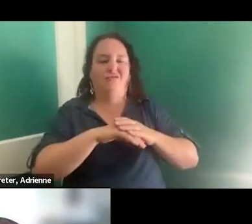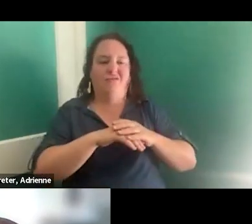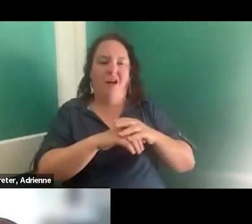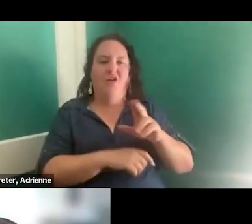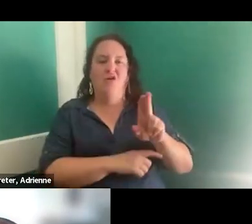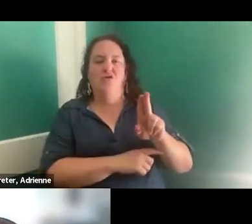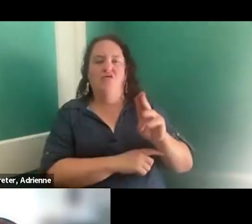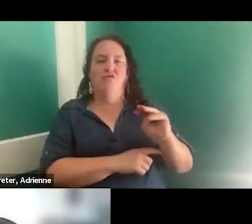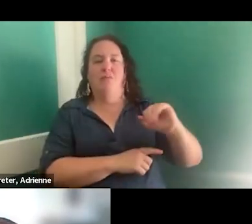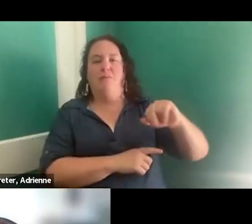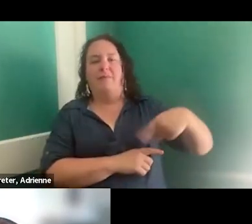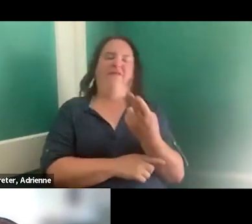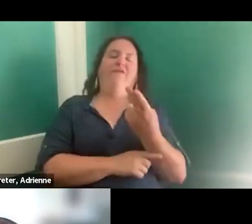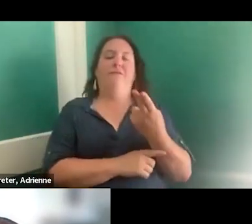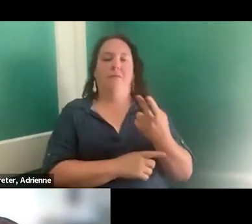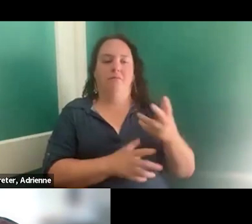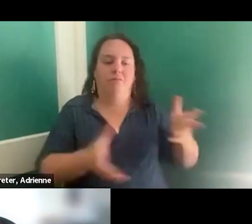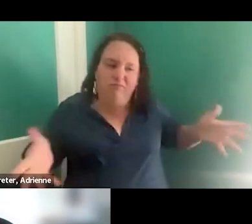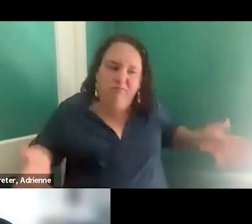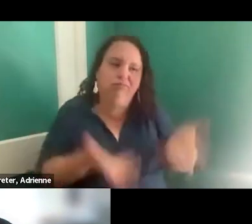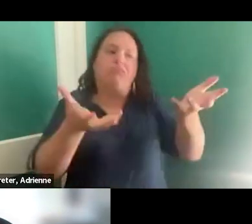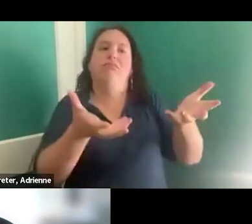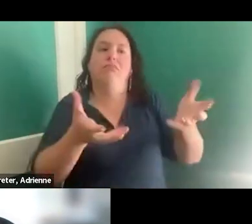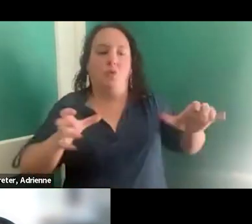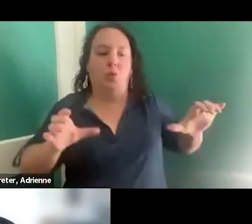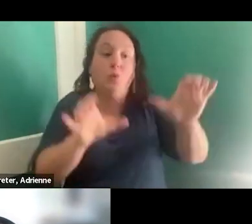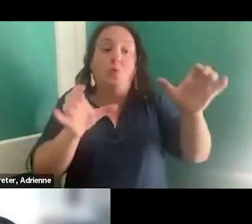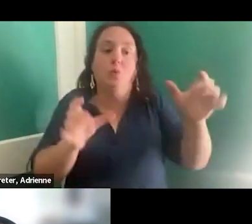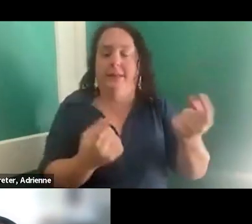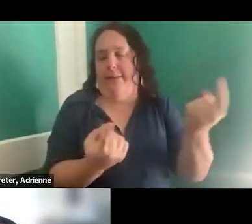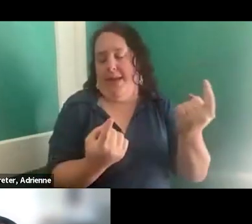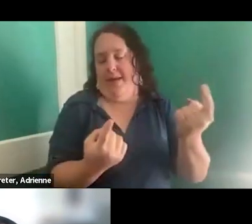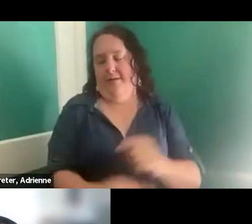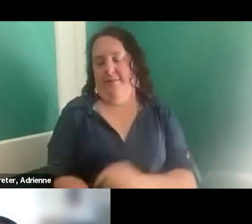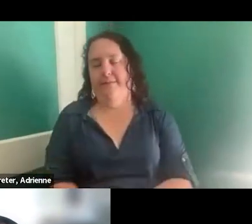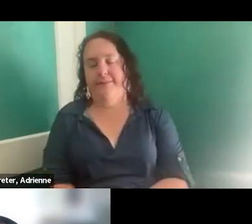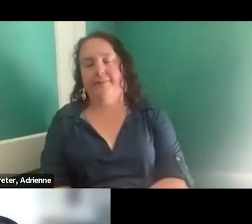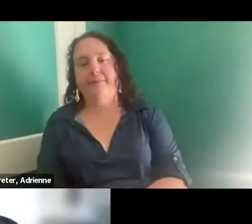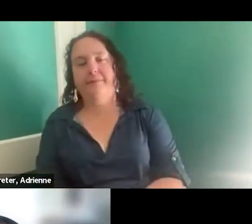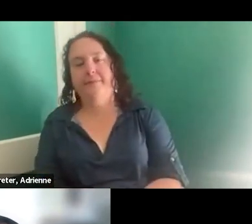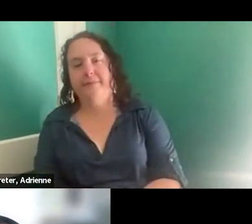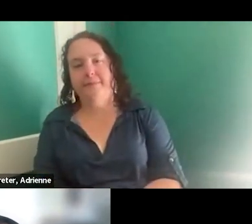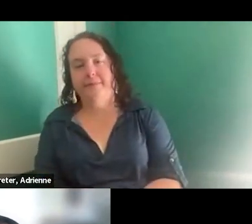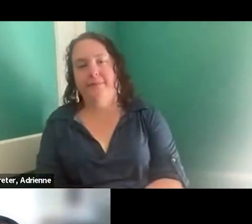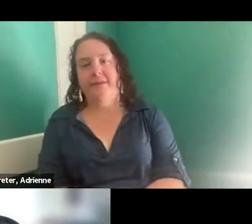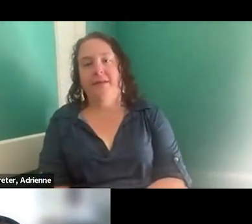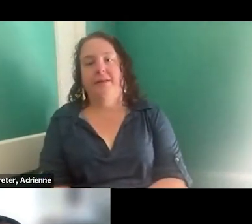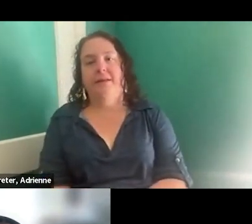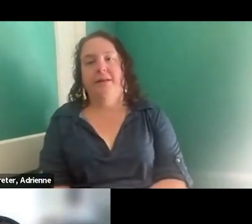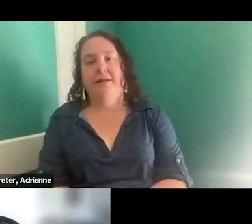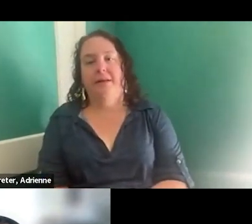The oomph that actually does something. All right. So, now.